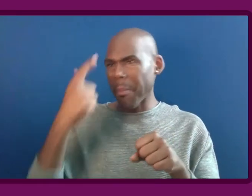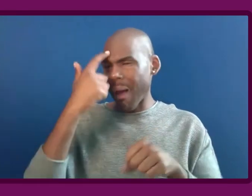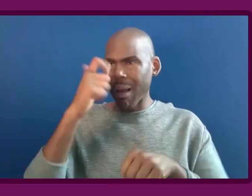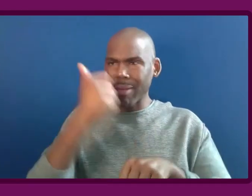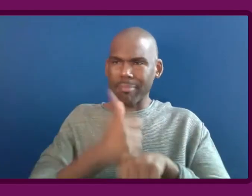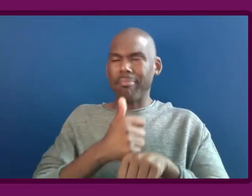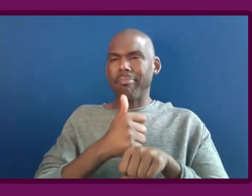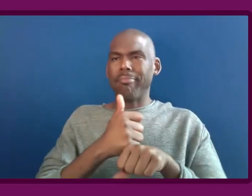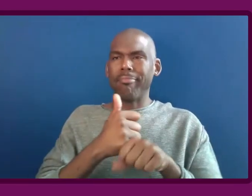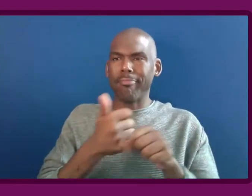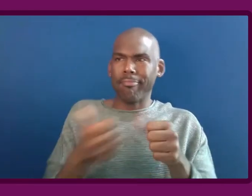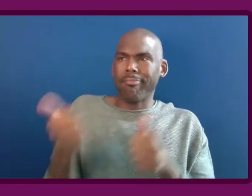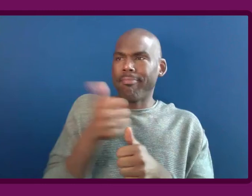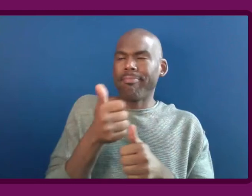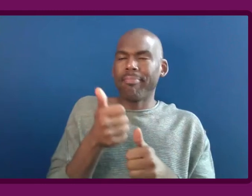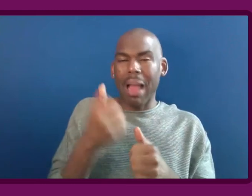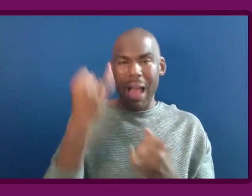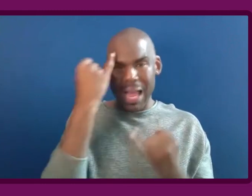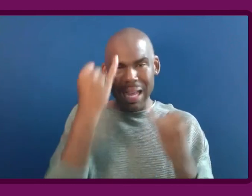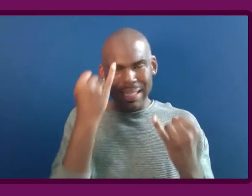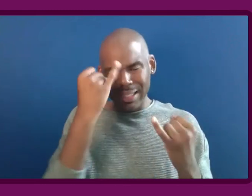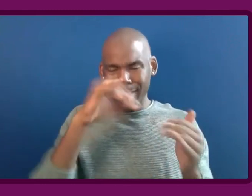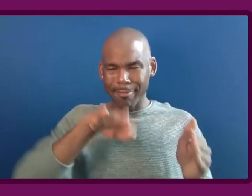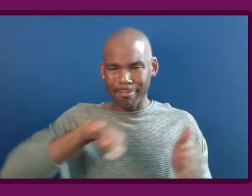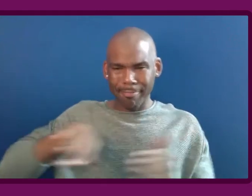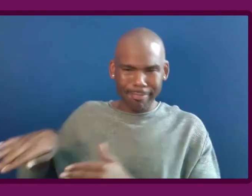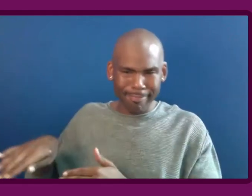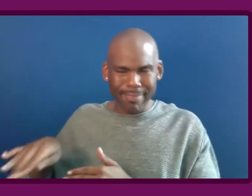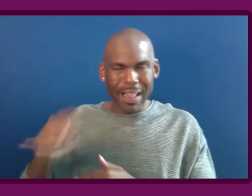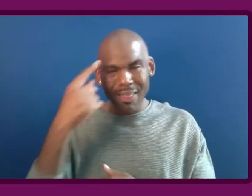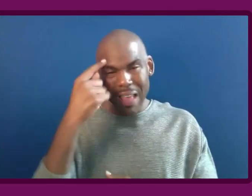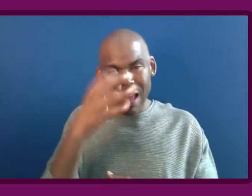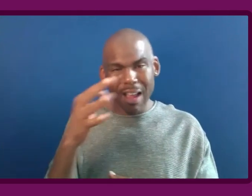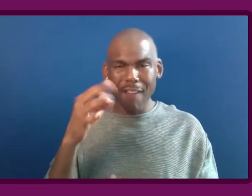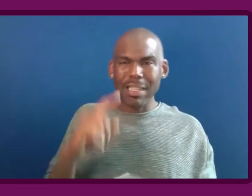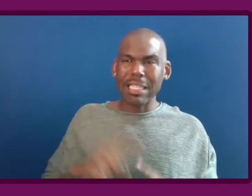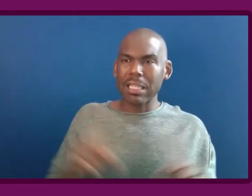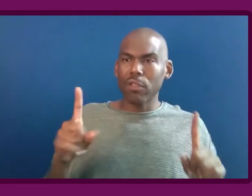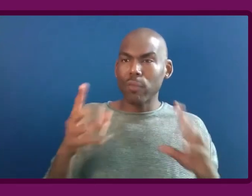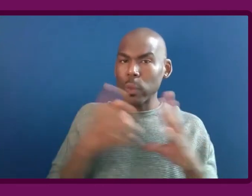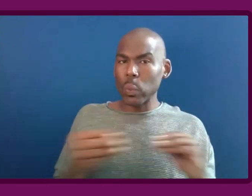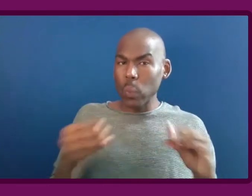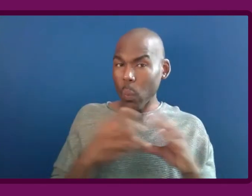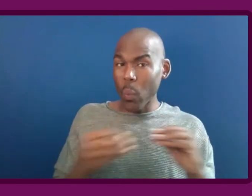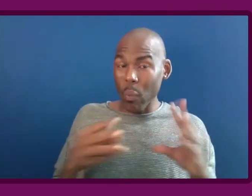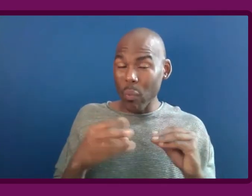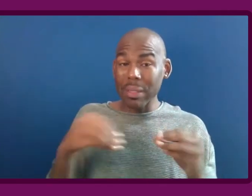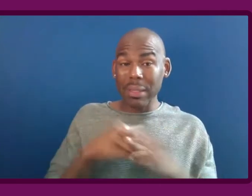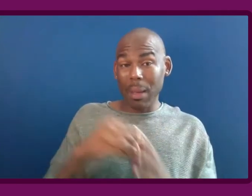start looking it as not one single story. There will be different stories. Someone who is deaf